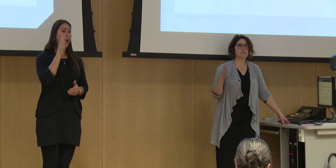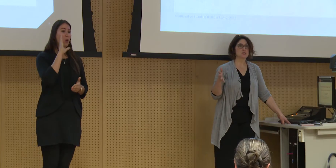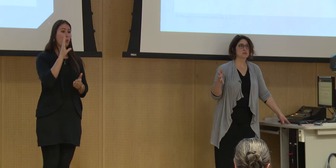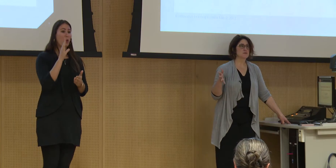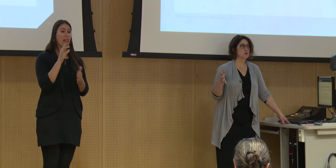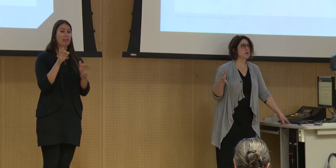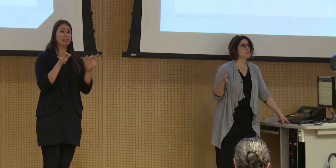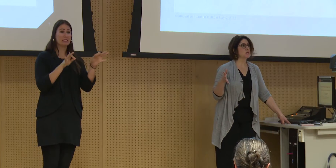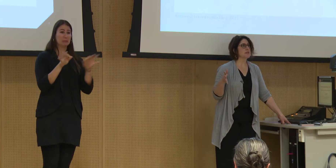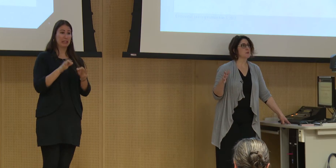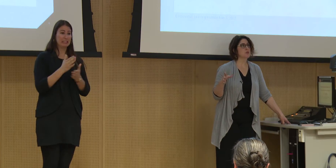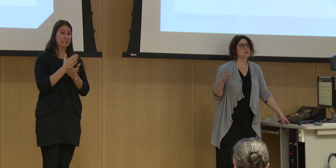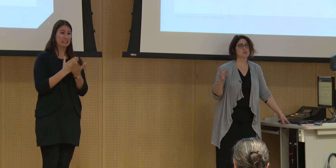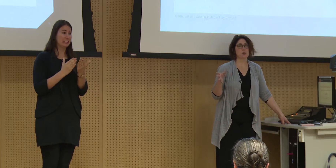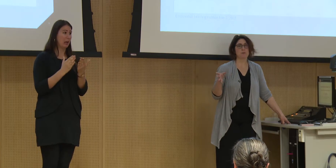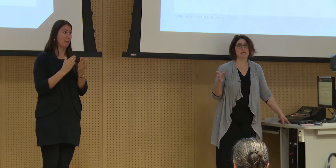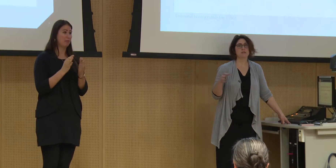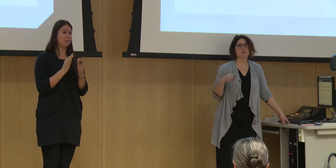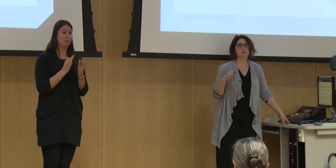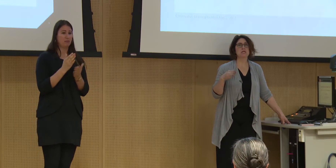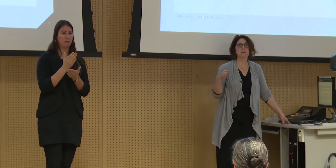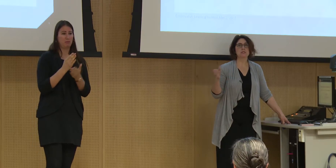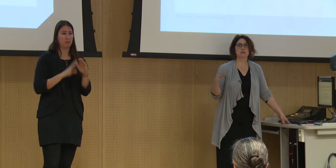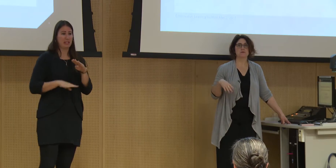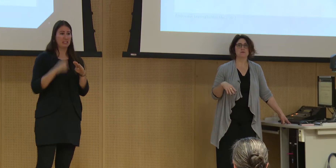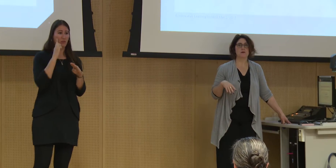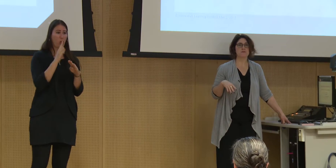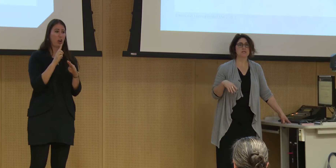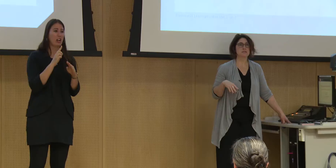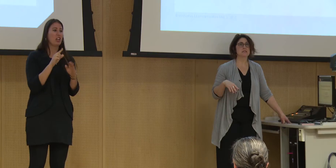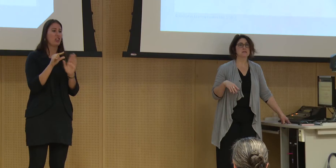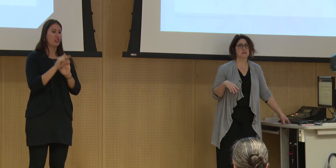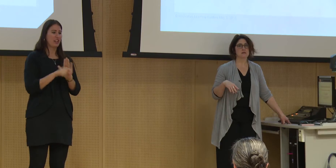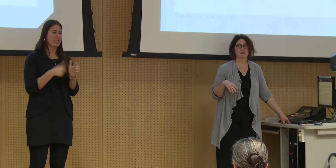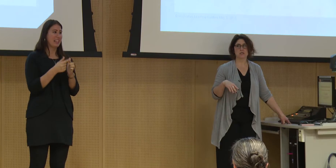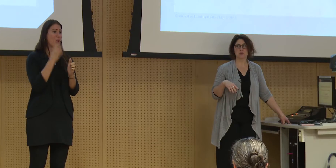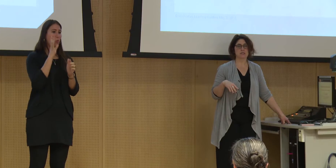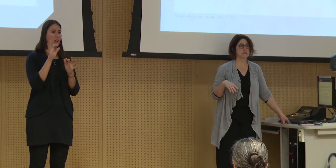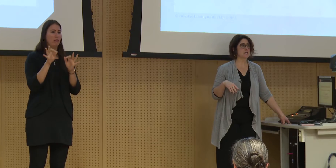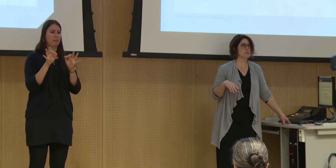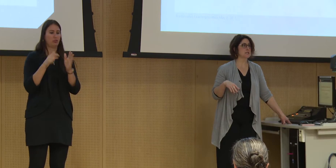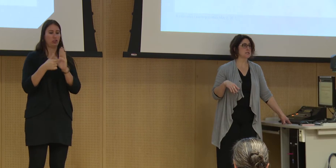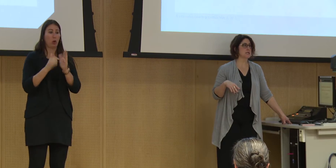of the Gradebook, and then we're gonna jump in and do a couple of things in the Gradebook in setting things up.